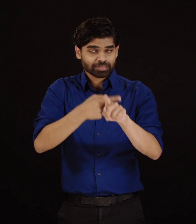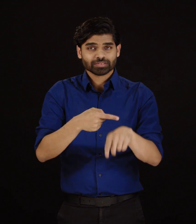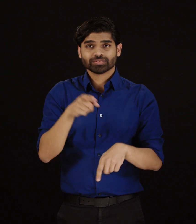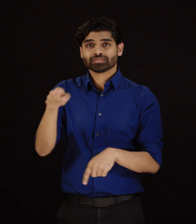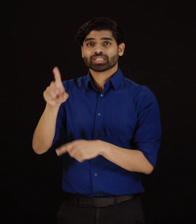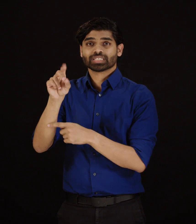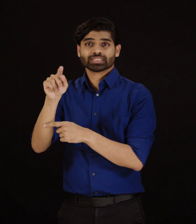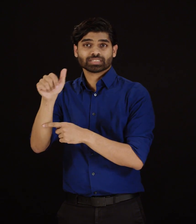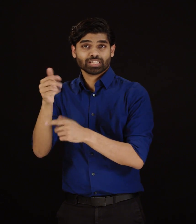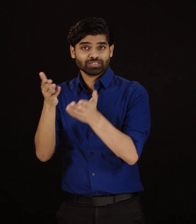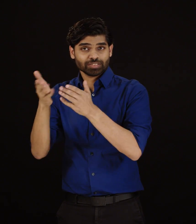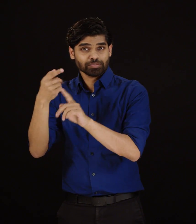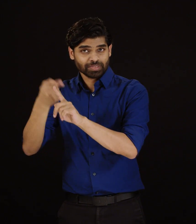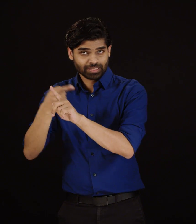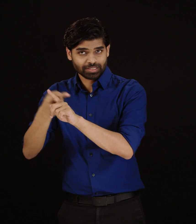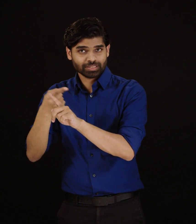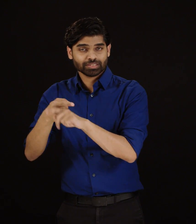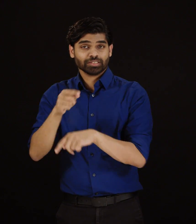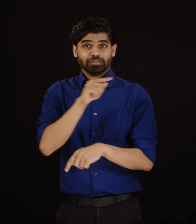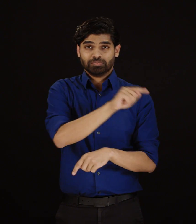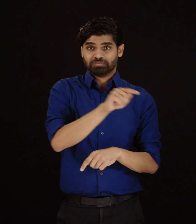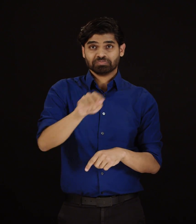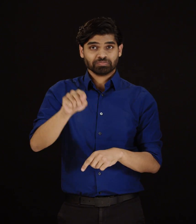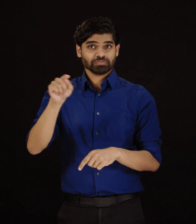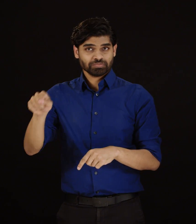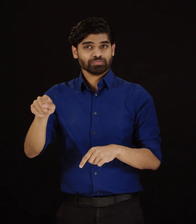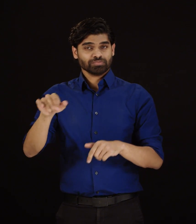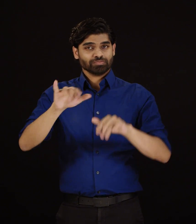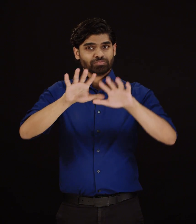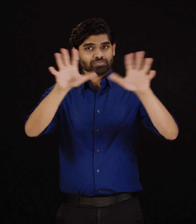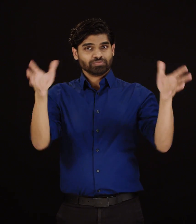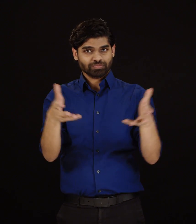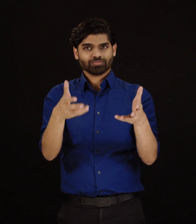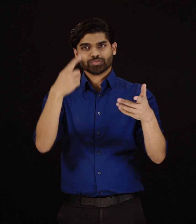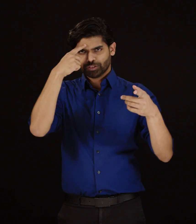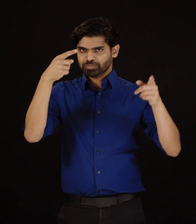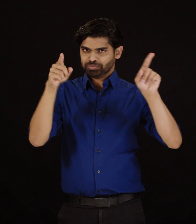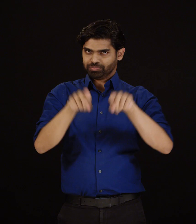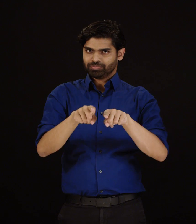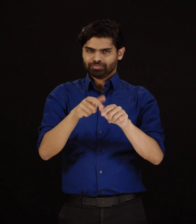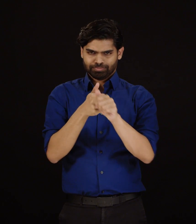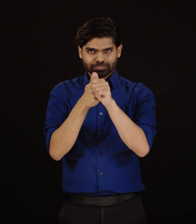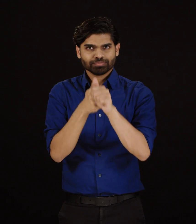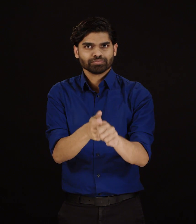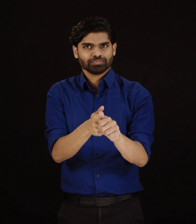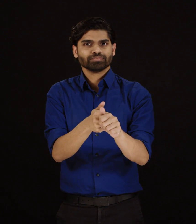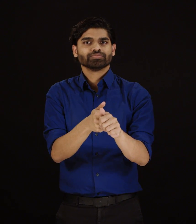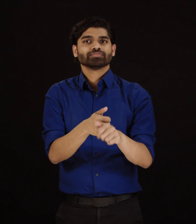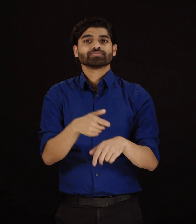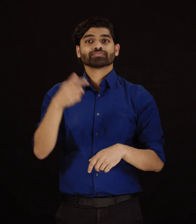These elements cannot be changed by the wireless service provider without the customer’s express consent